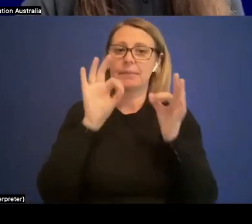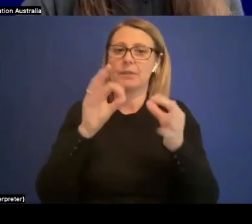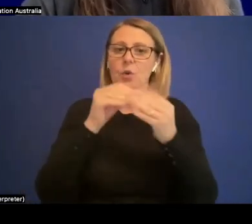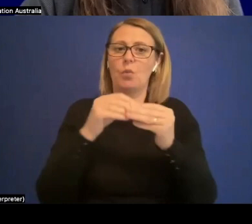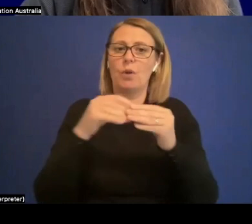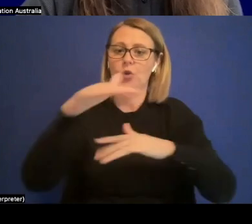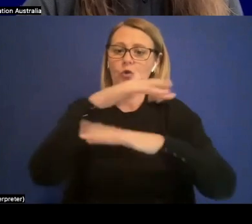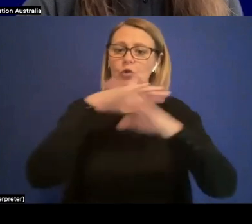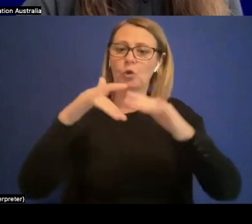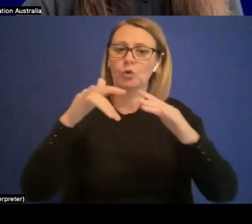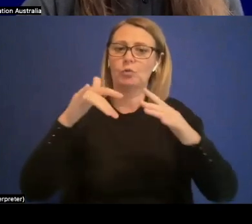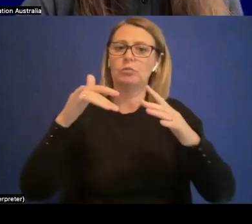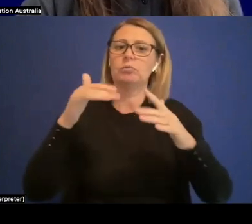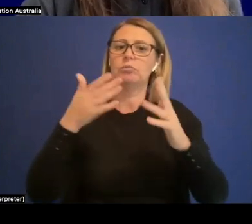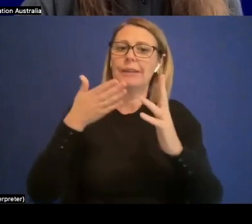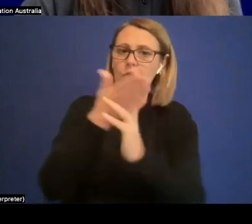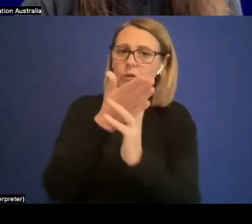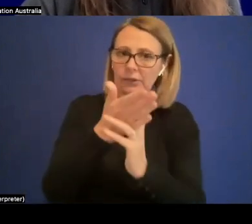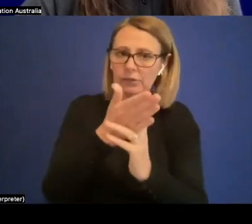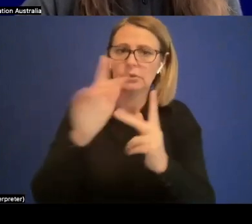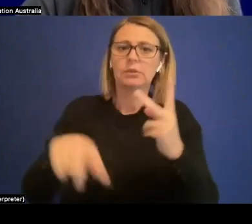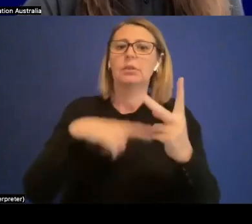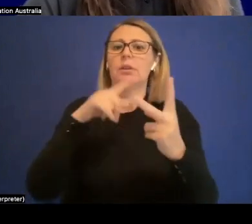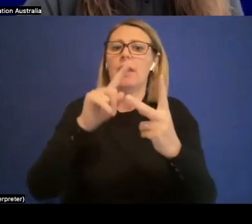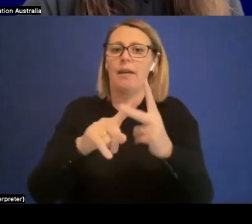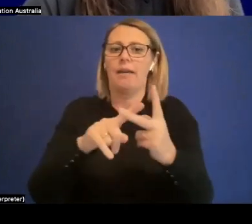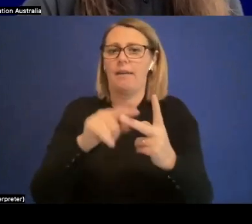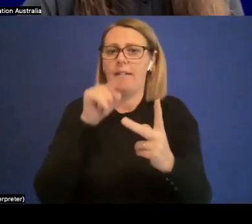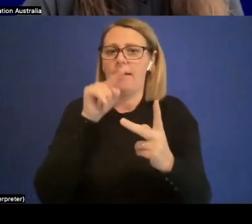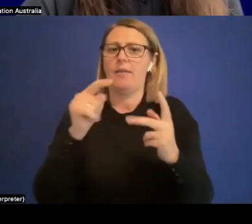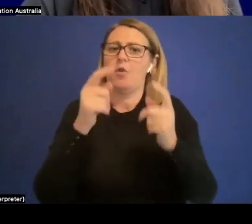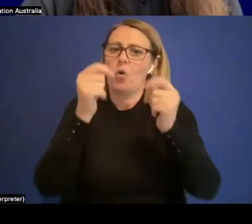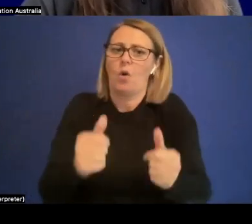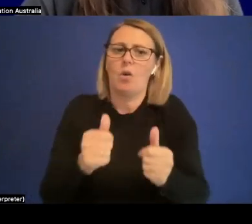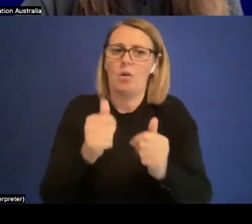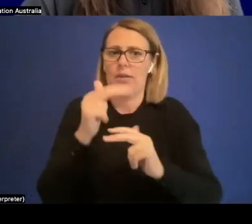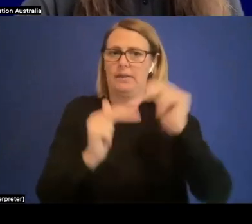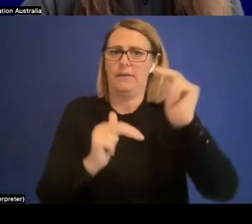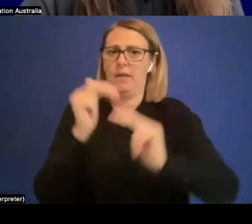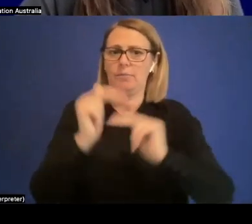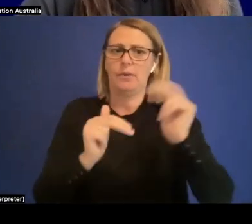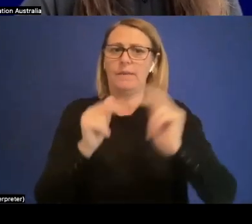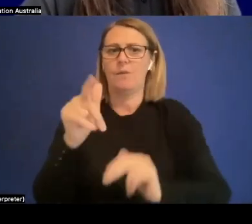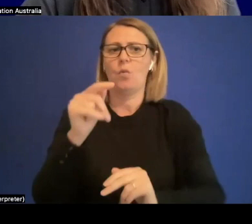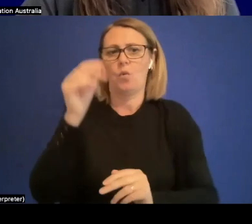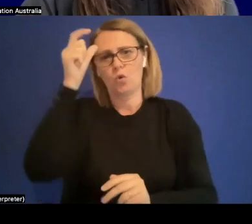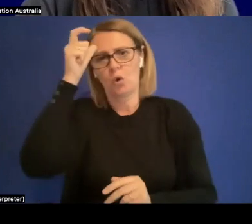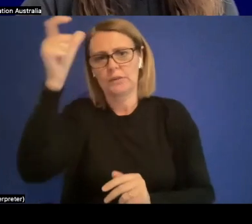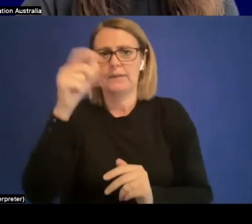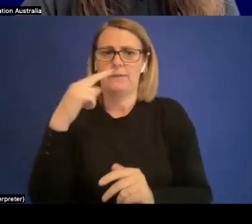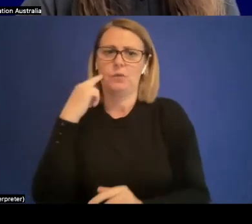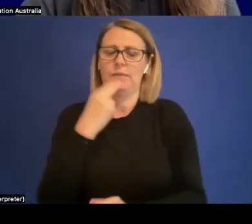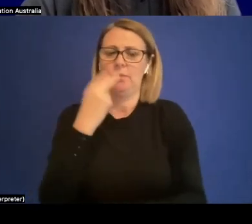supporting early deafblind communication development and development of concepts,